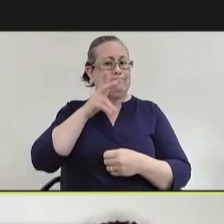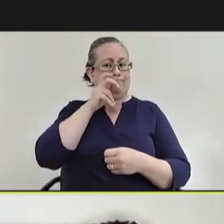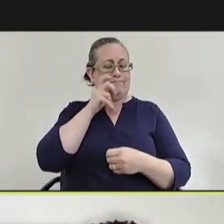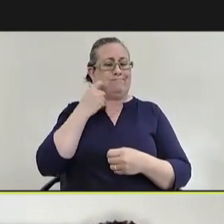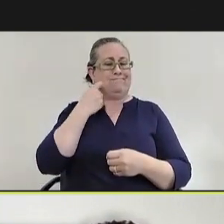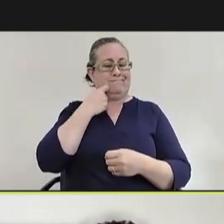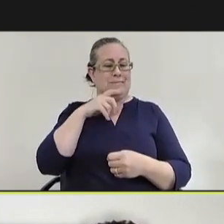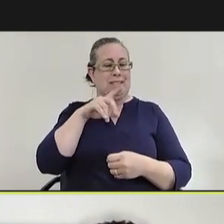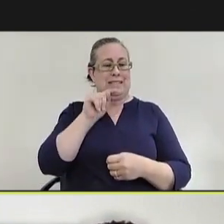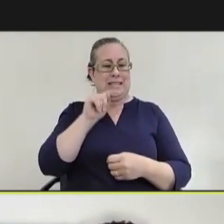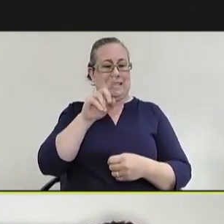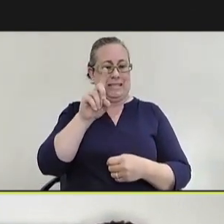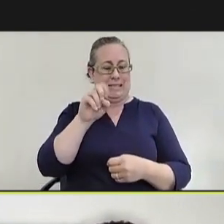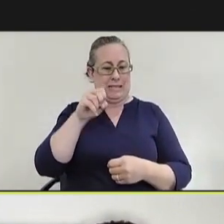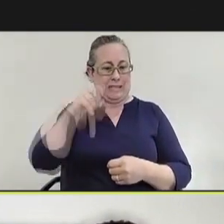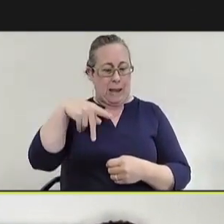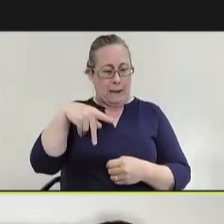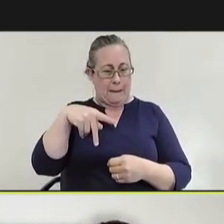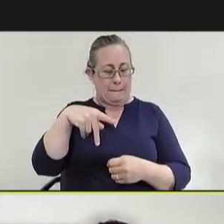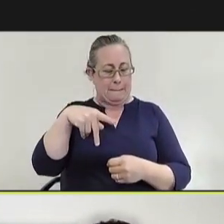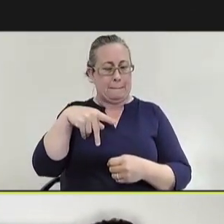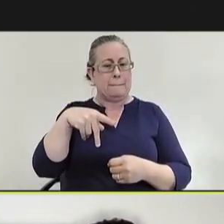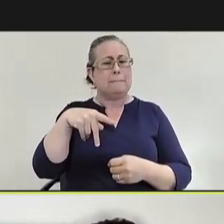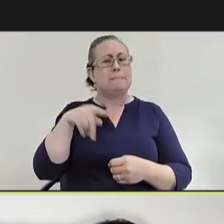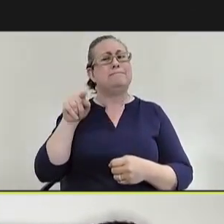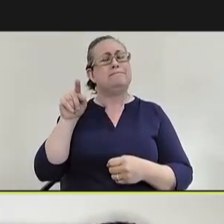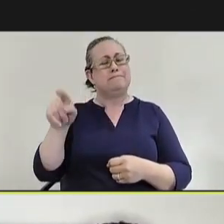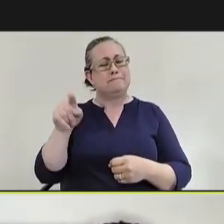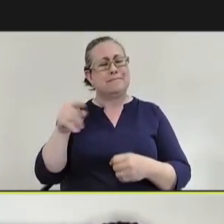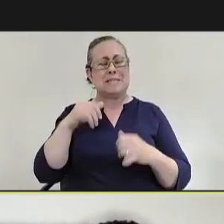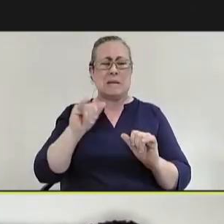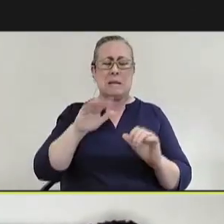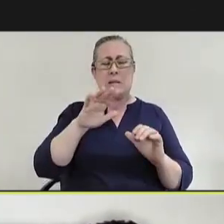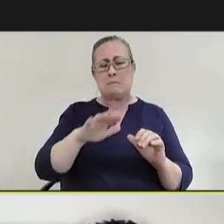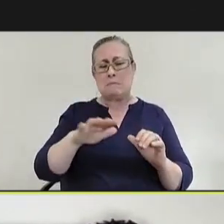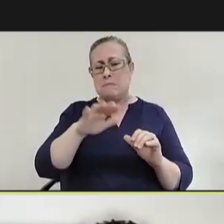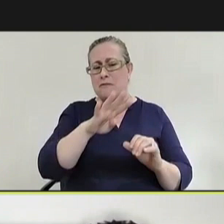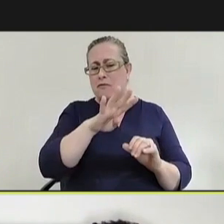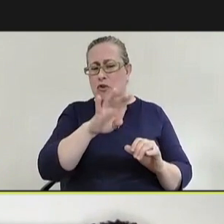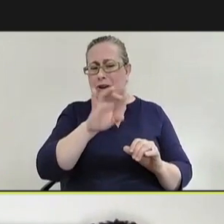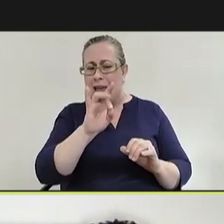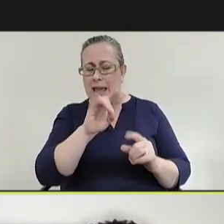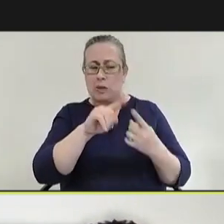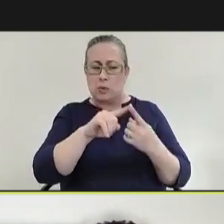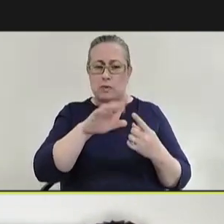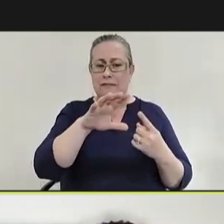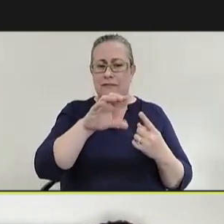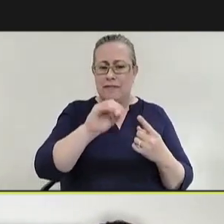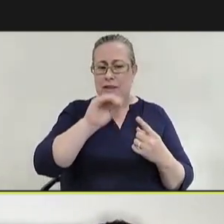vaccination coverage or uptake in pregnancy, which still hovers right around 48 to 50 percent,